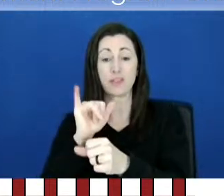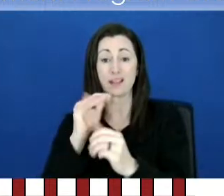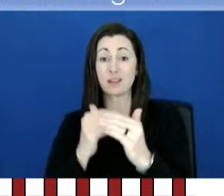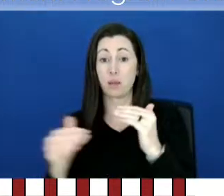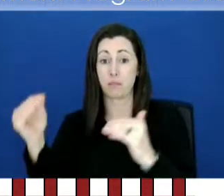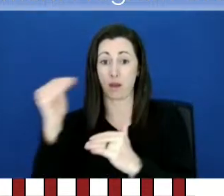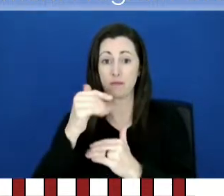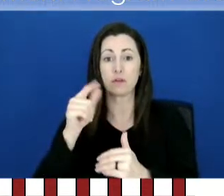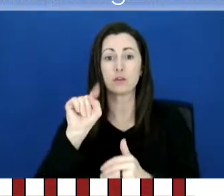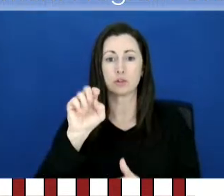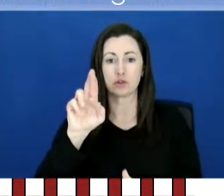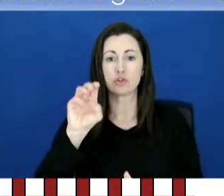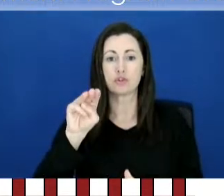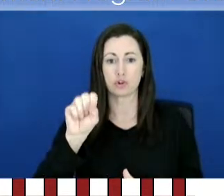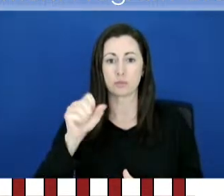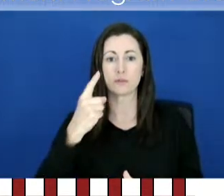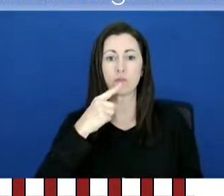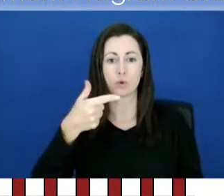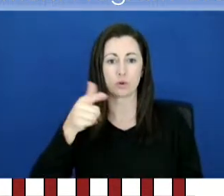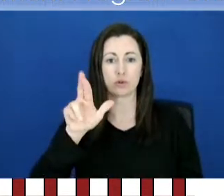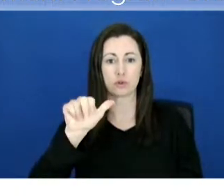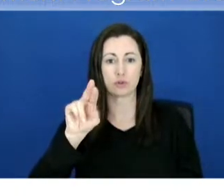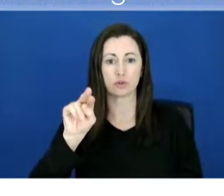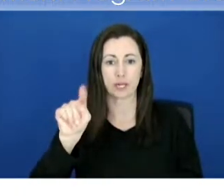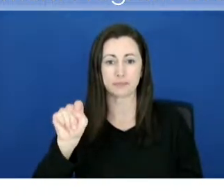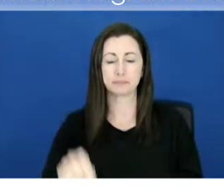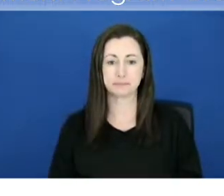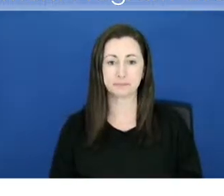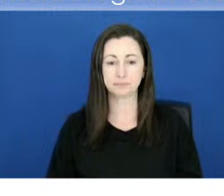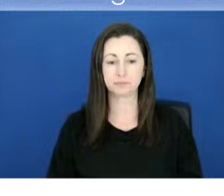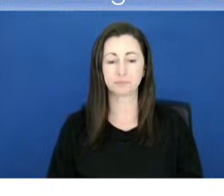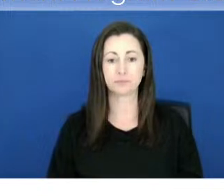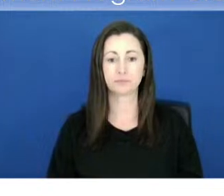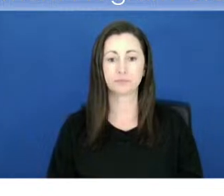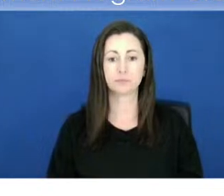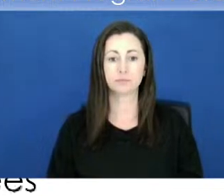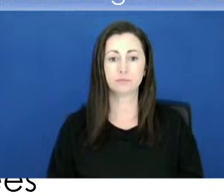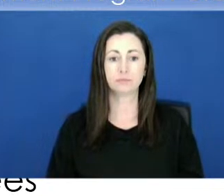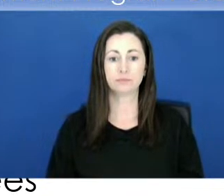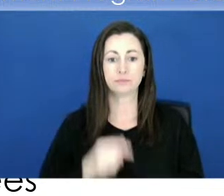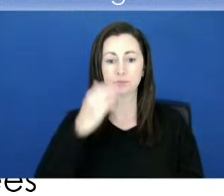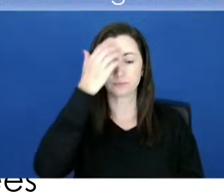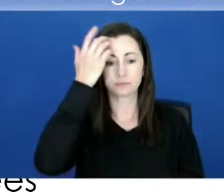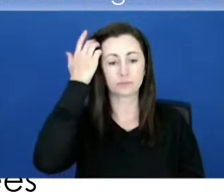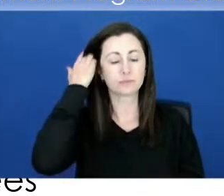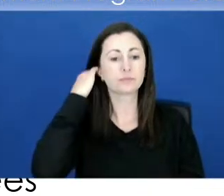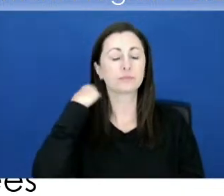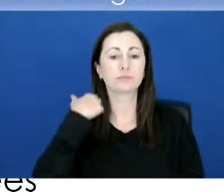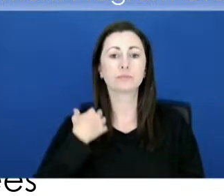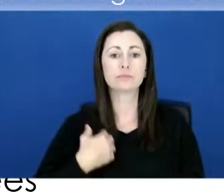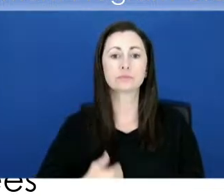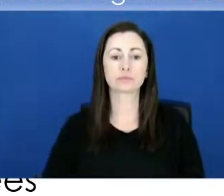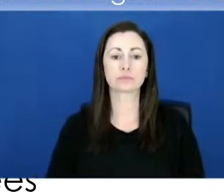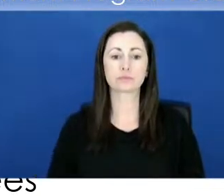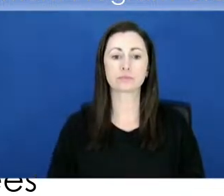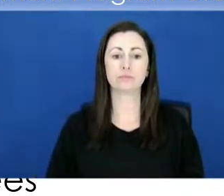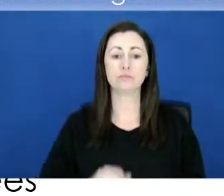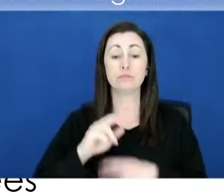OVER THREE YEARS, AND THAT'S